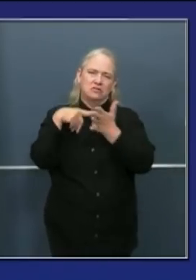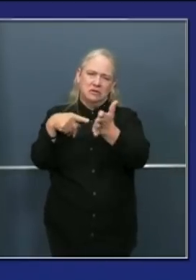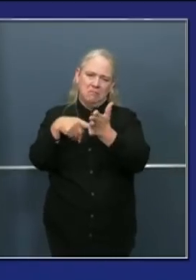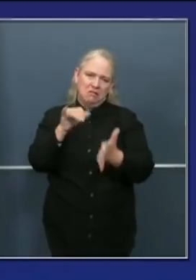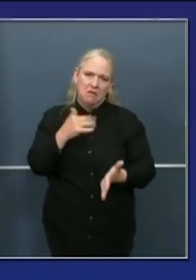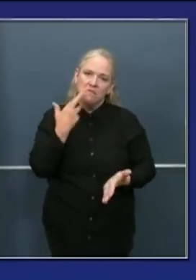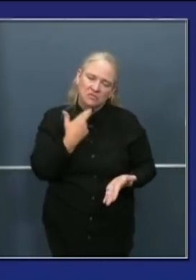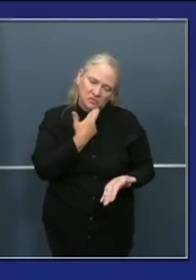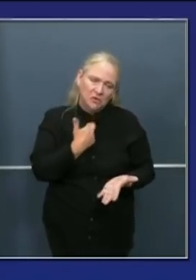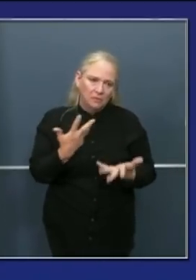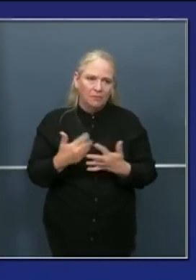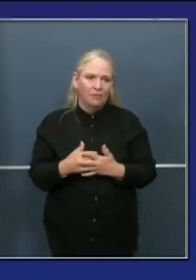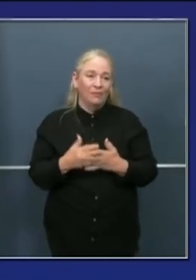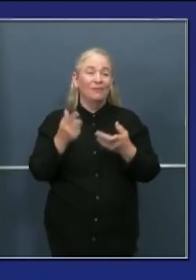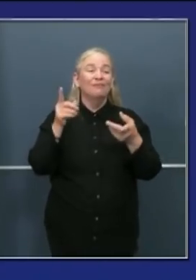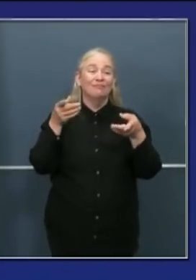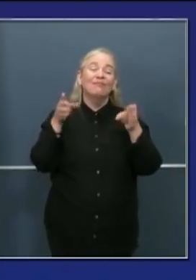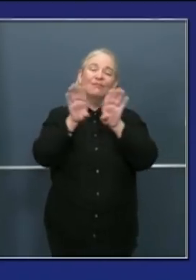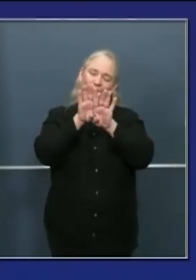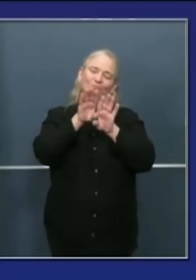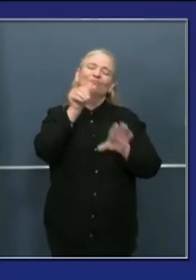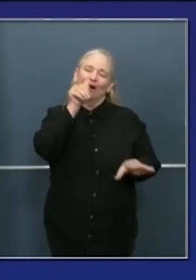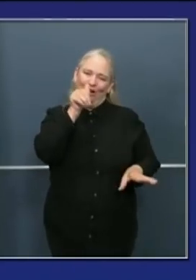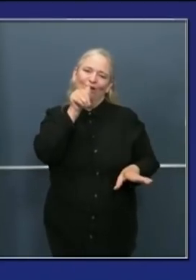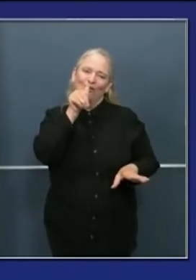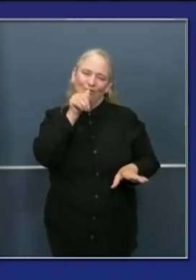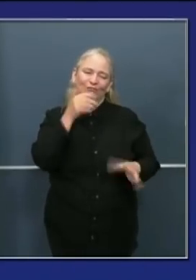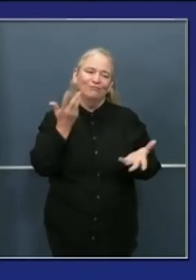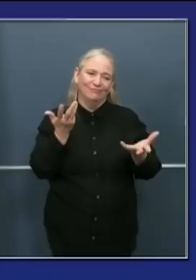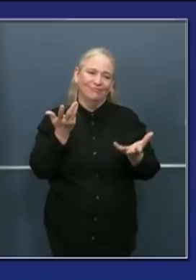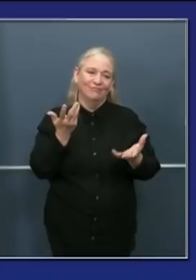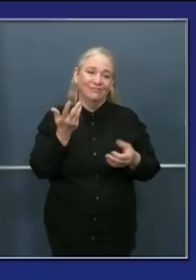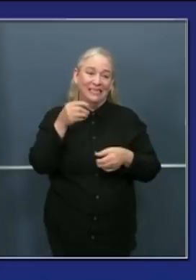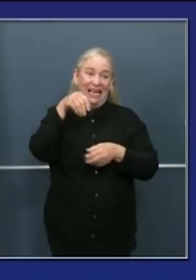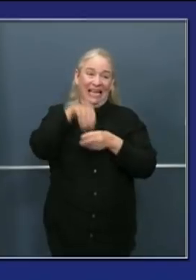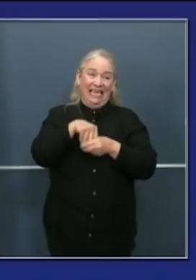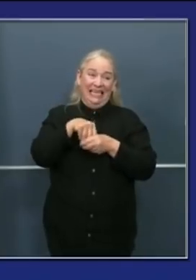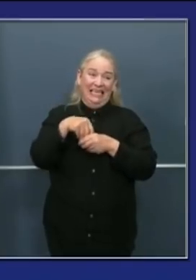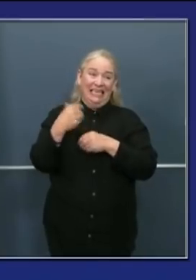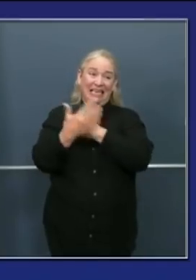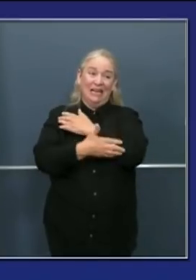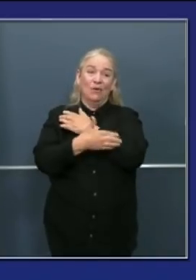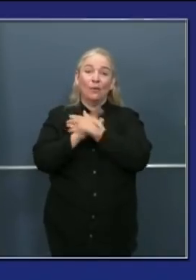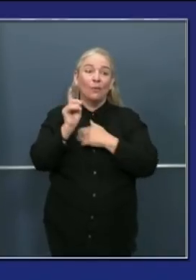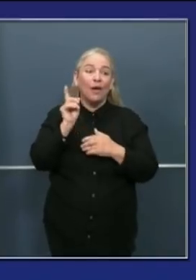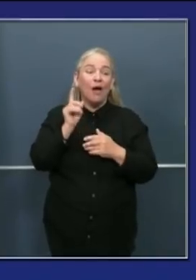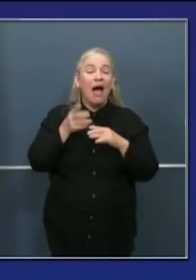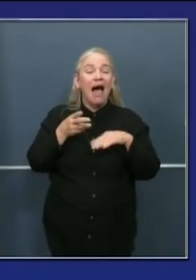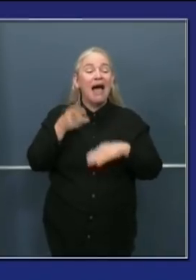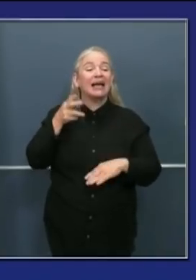OUTDOORS AND WE'VE DONE THAT IN MULTIPLE SECTORS IN OUR ECONOMY. WE'VE ALSO CLOSED DOWN BARS IN